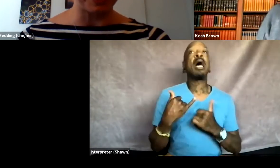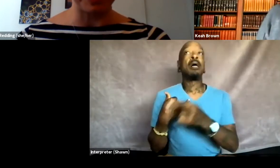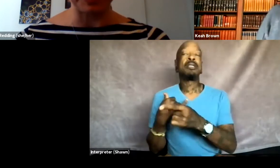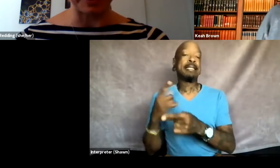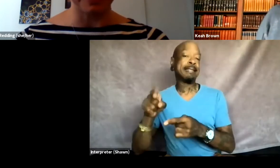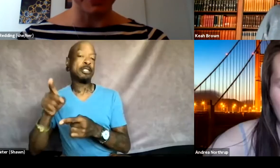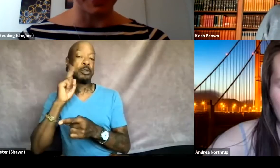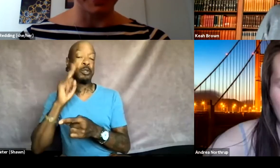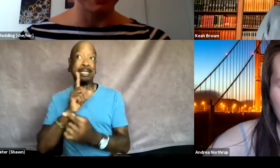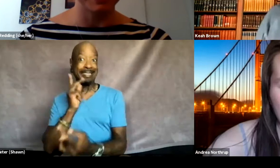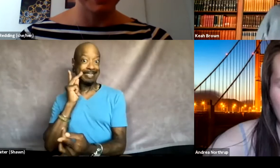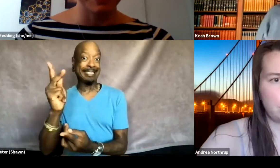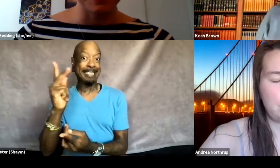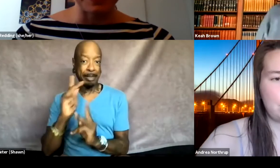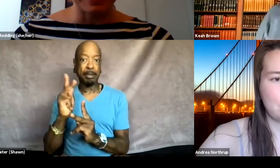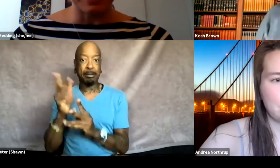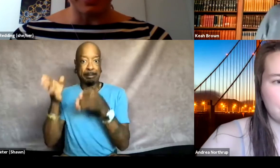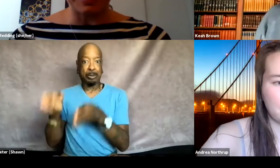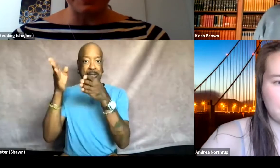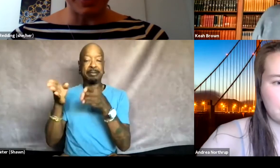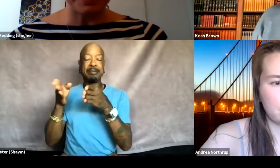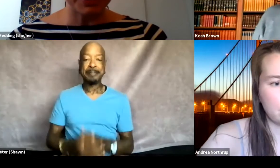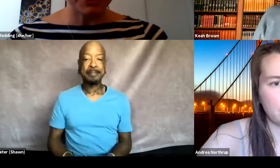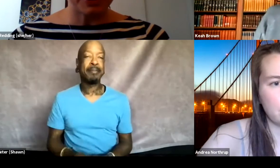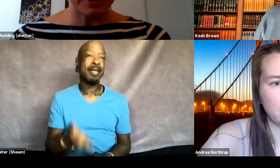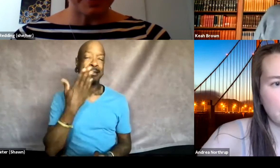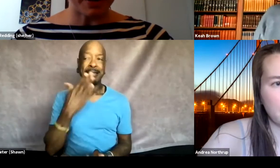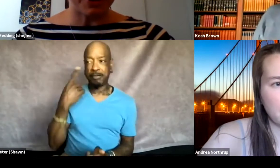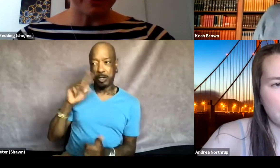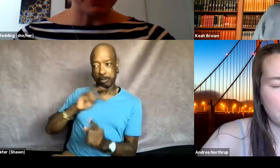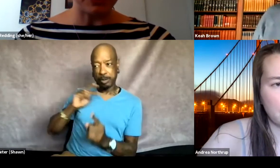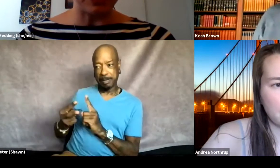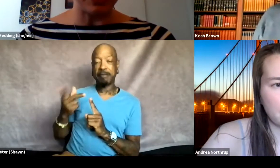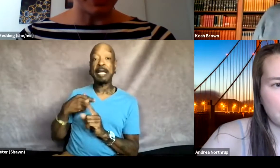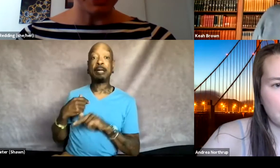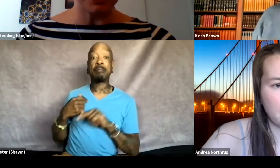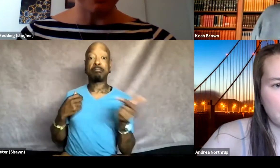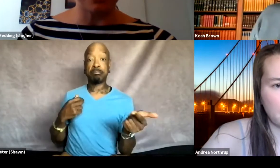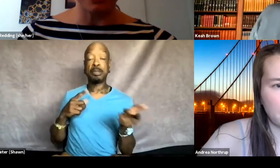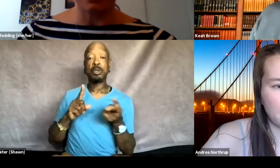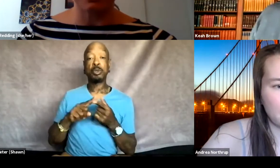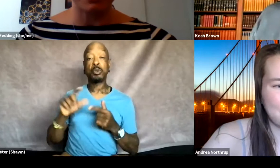Nicole Redding (she/her): Thank you for your perspective on that. Nicole Redding (she/her): And I'm going to turn it back over to Andrea for another round